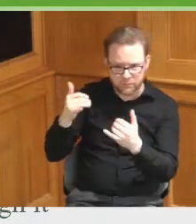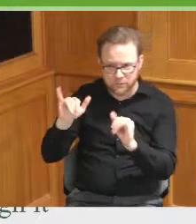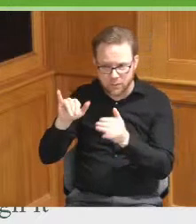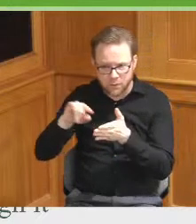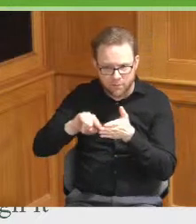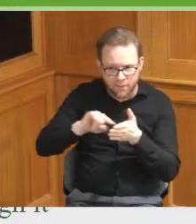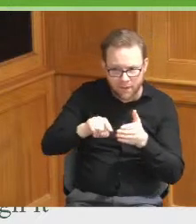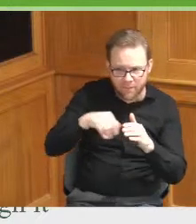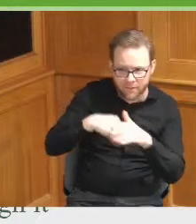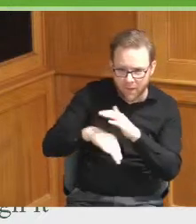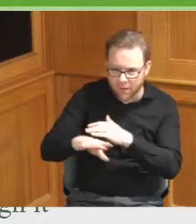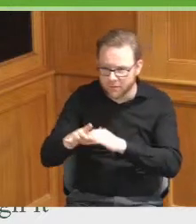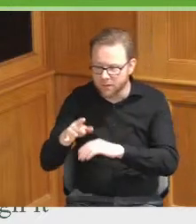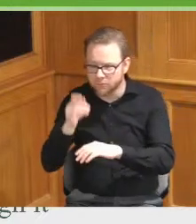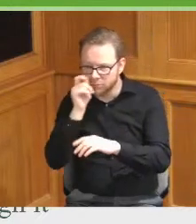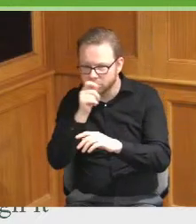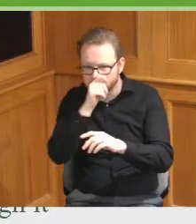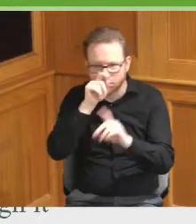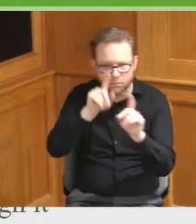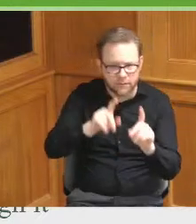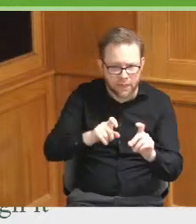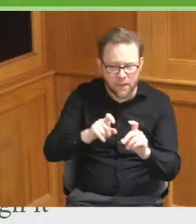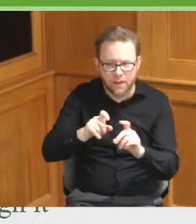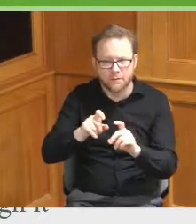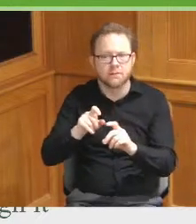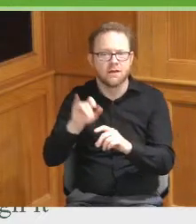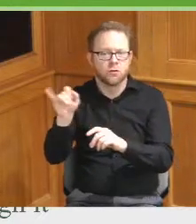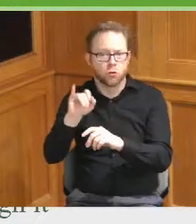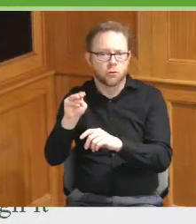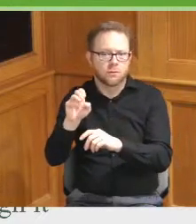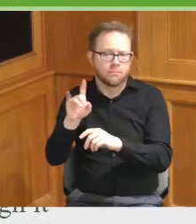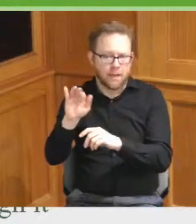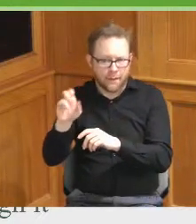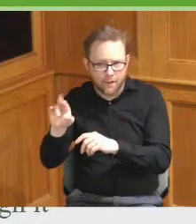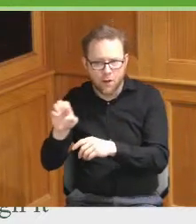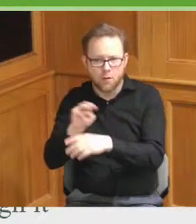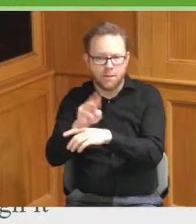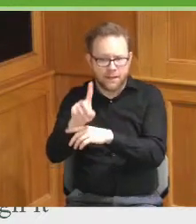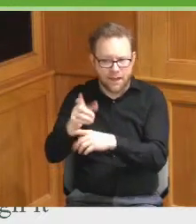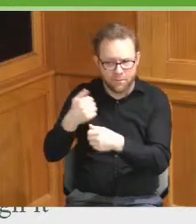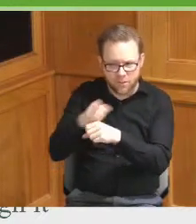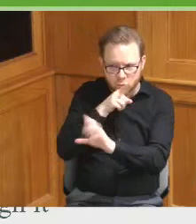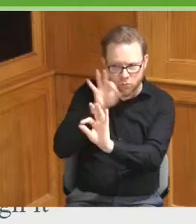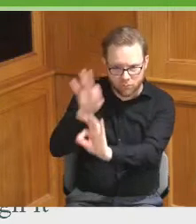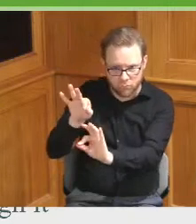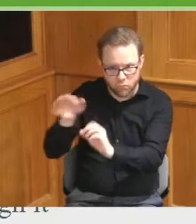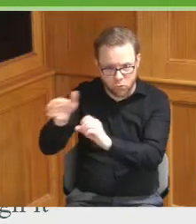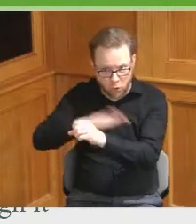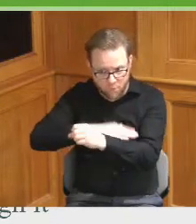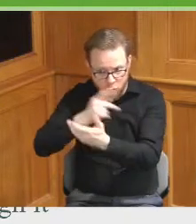to tests Medicare Medicaid covers the necessary treatments but at least we are changing how we